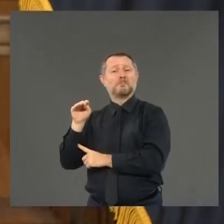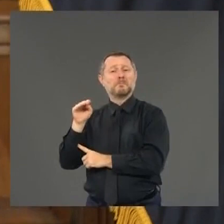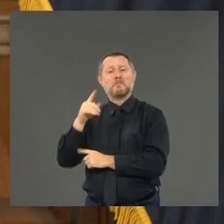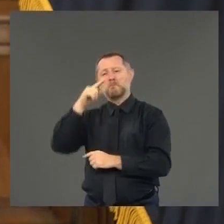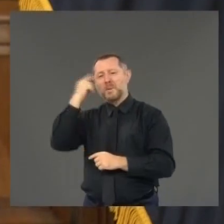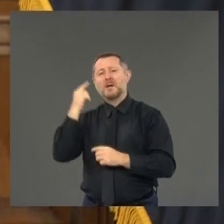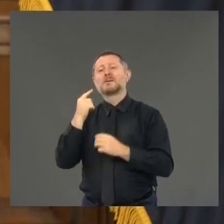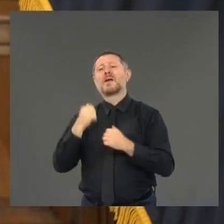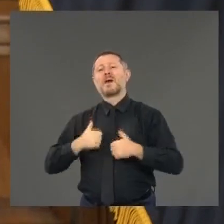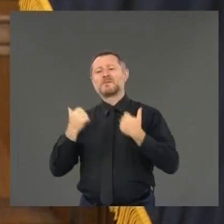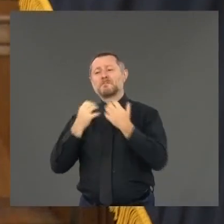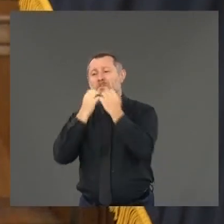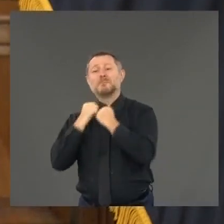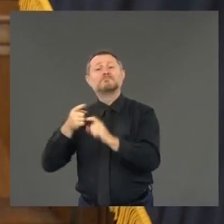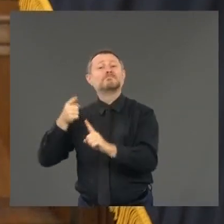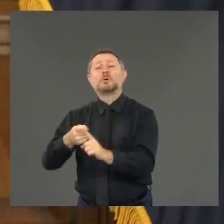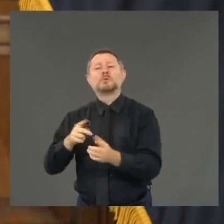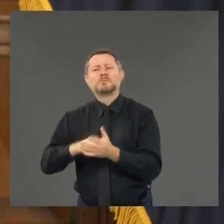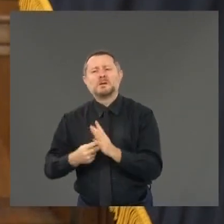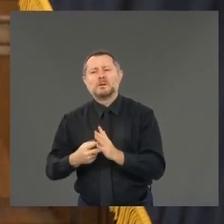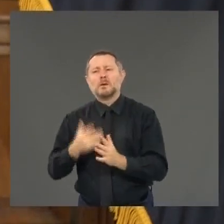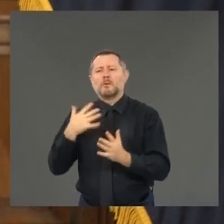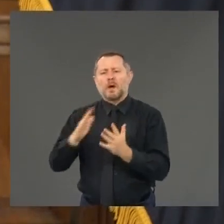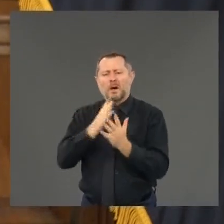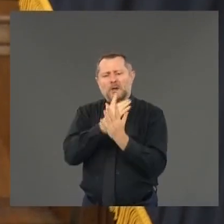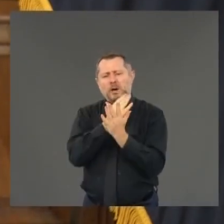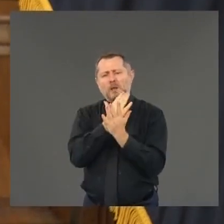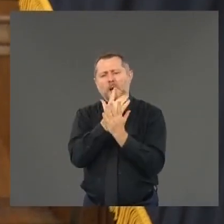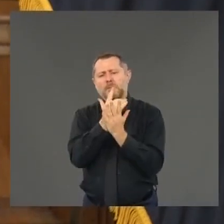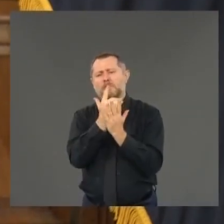BLACK LIVES MATTER, ALL LIVES MATTER. BLACK LIVES MATTER AND BLACK LIVES MATTER MAKES THE POINT